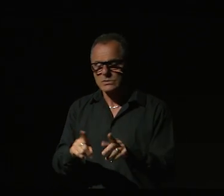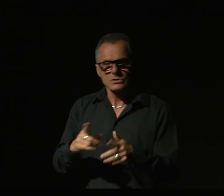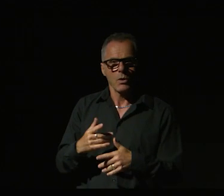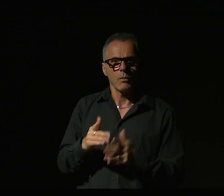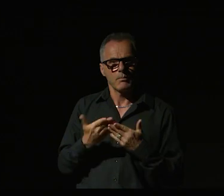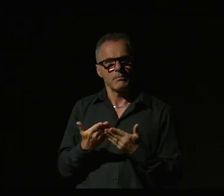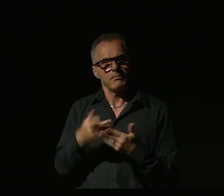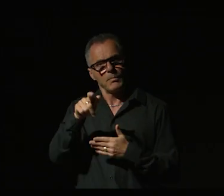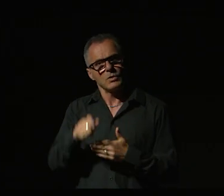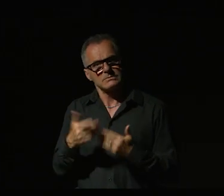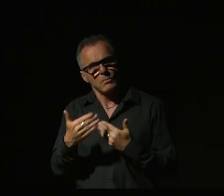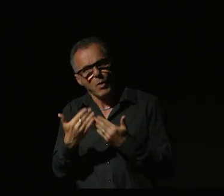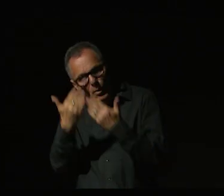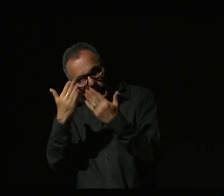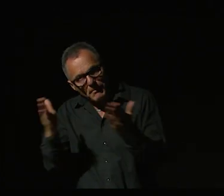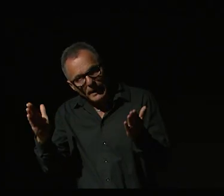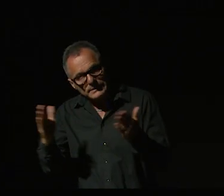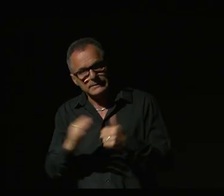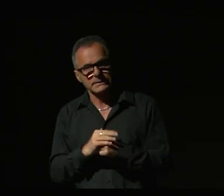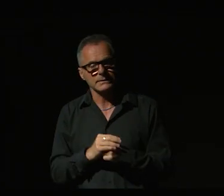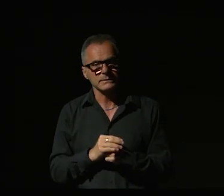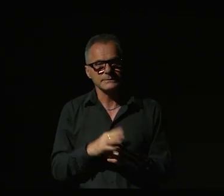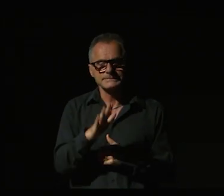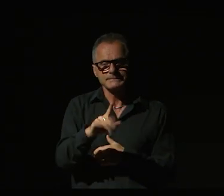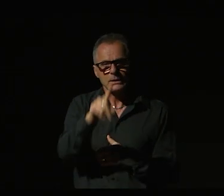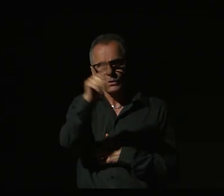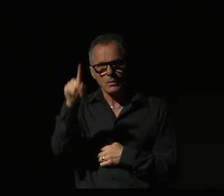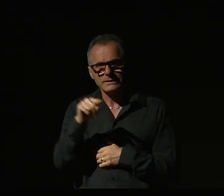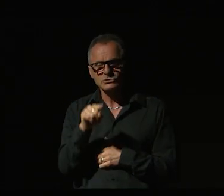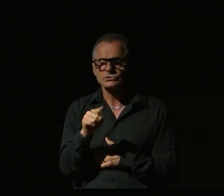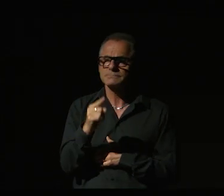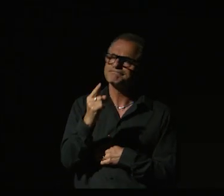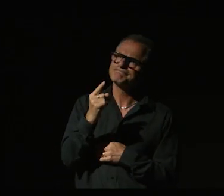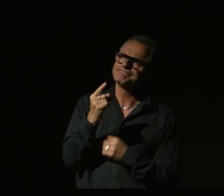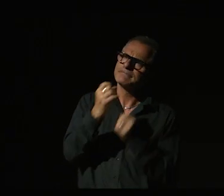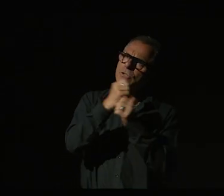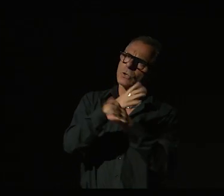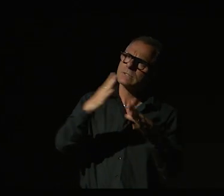It is tied-in with the question whether the concept for the ceiling was begun in preparation